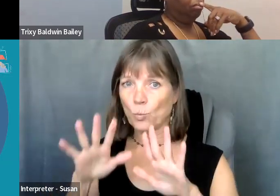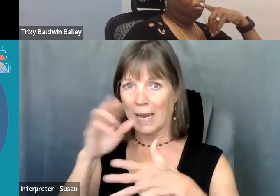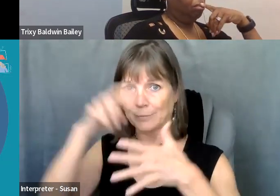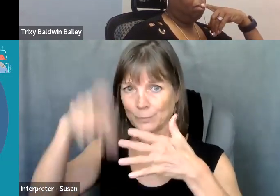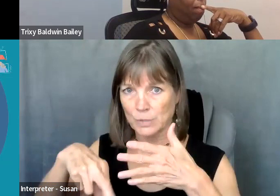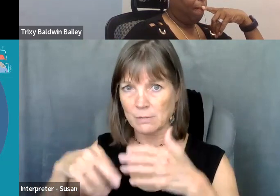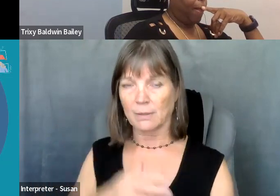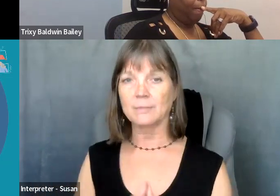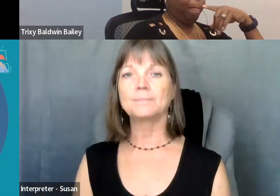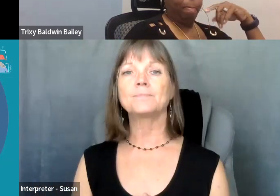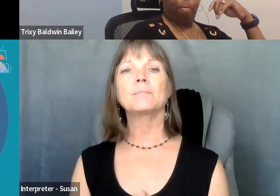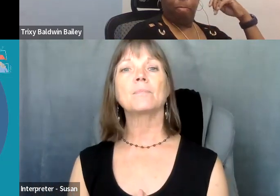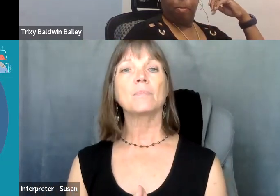Kelly Crosbie (she/her): We also need to strengthen our workforce